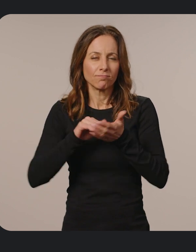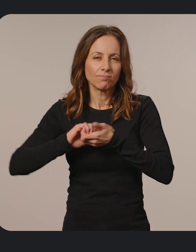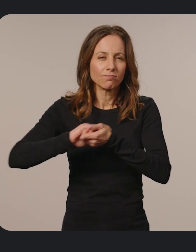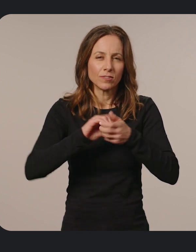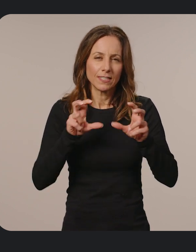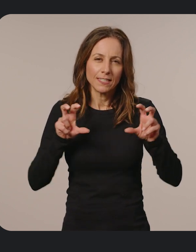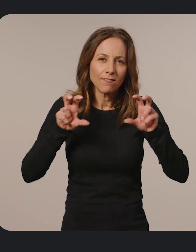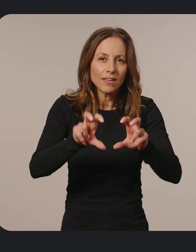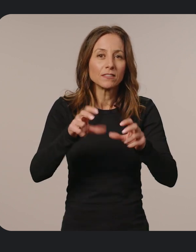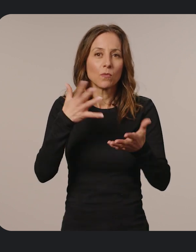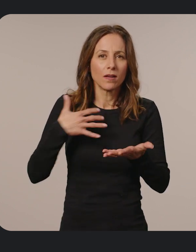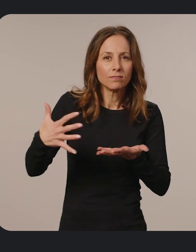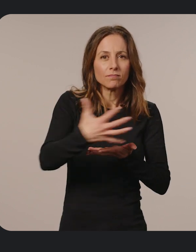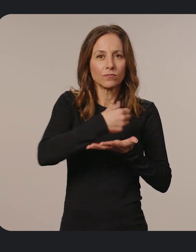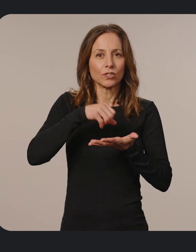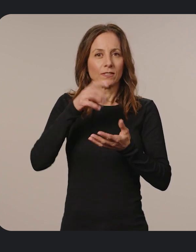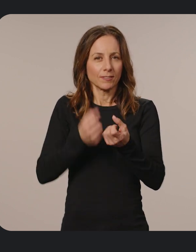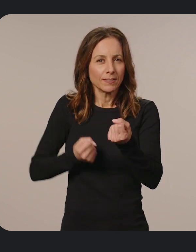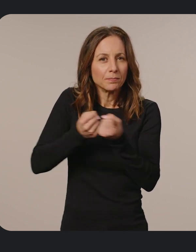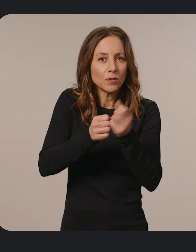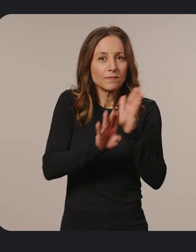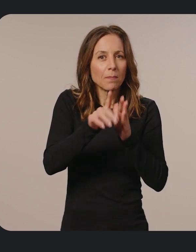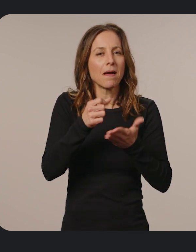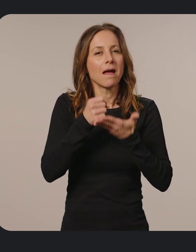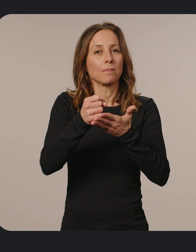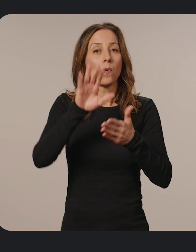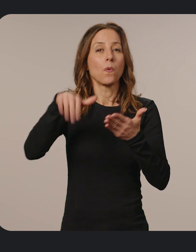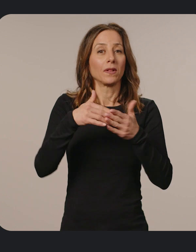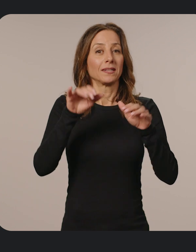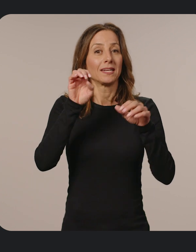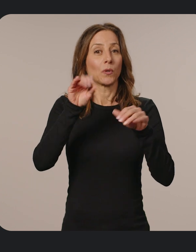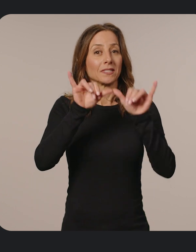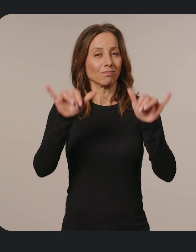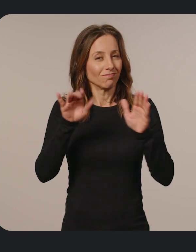reinvest what we collect to support developers and help the whole ecosystem flourish.